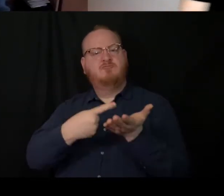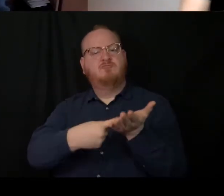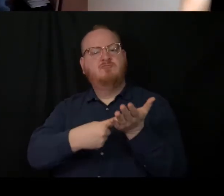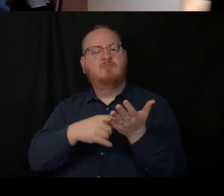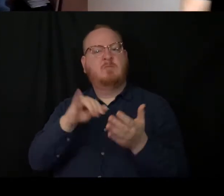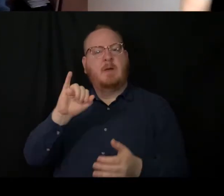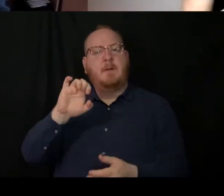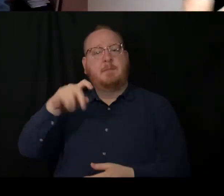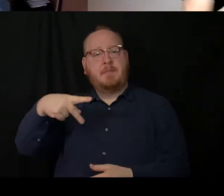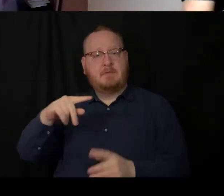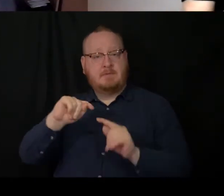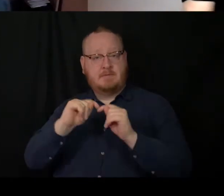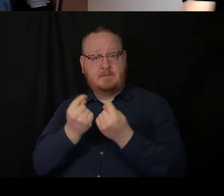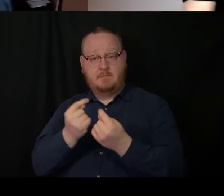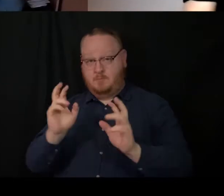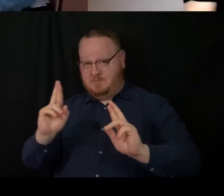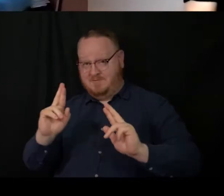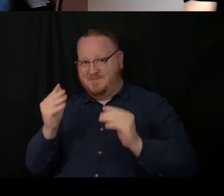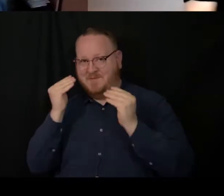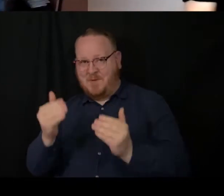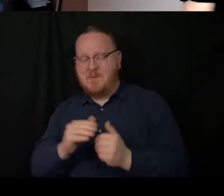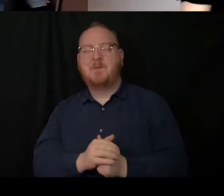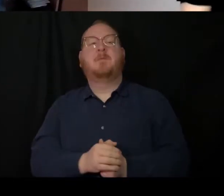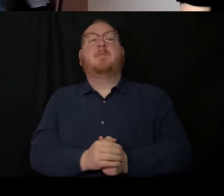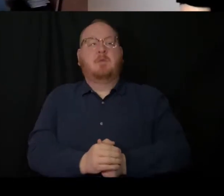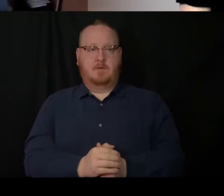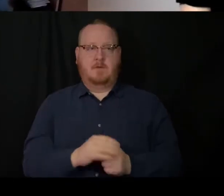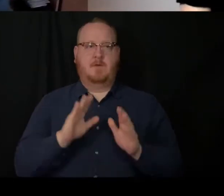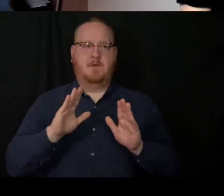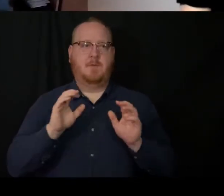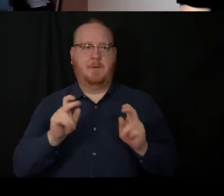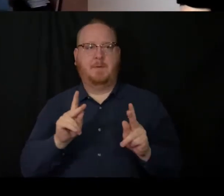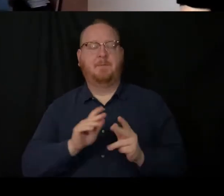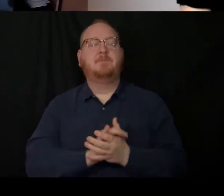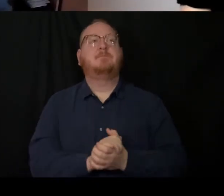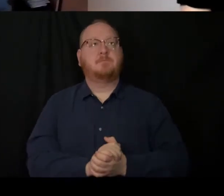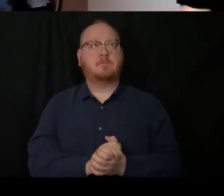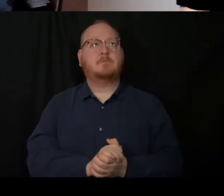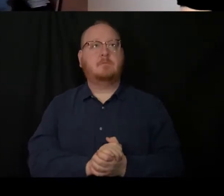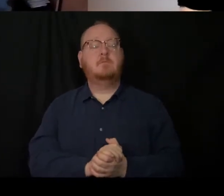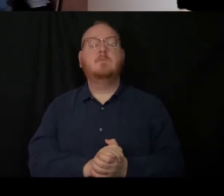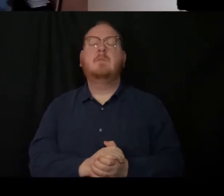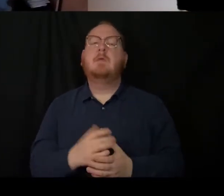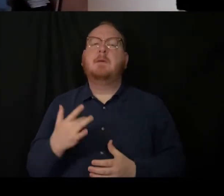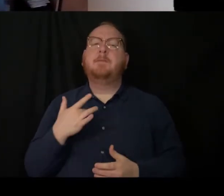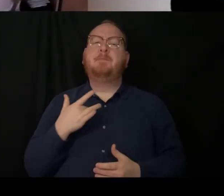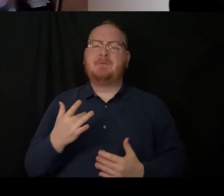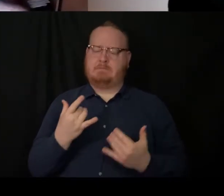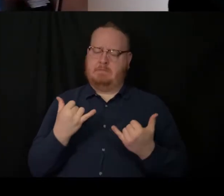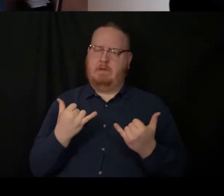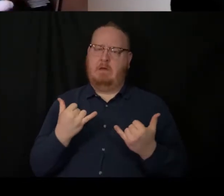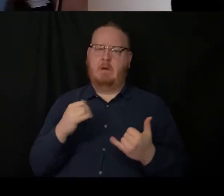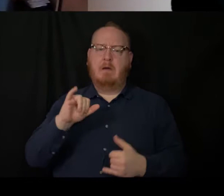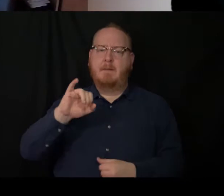All right, and go, Tabby Belhorn: Okay, well, typically at this time of year, we would be having IEP meetings